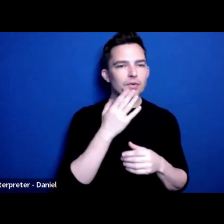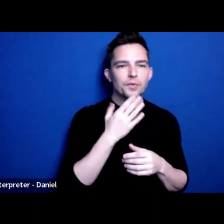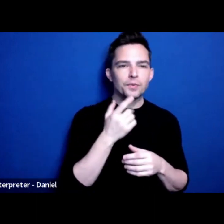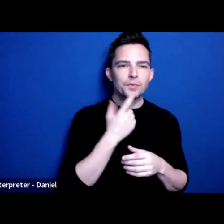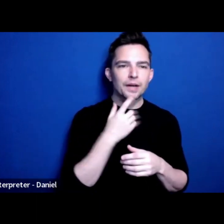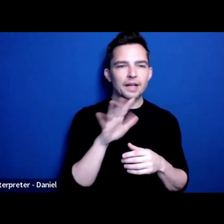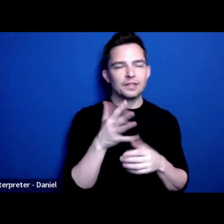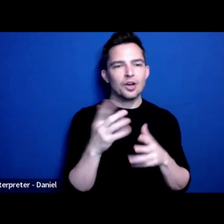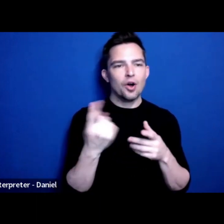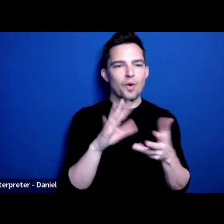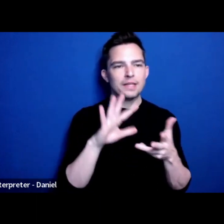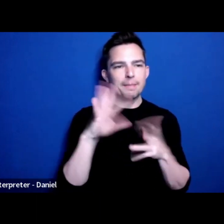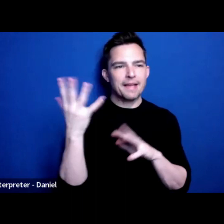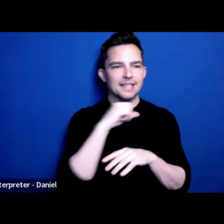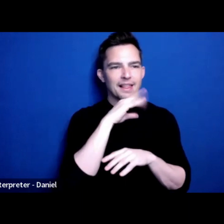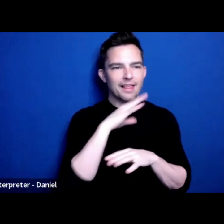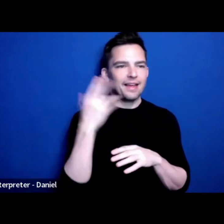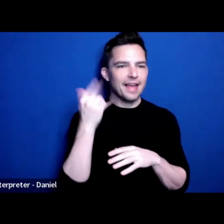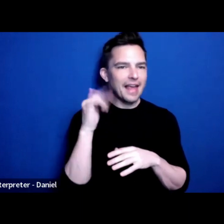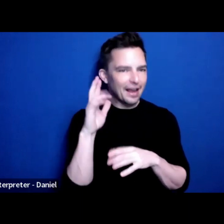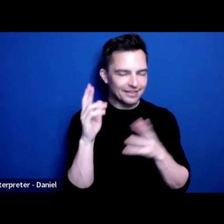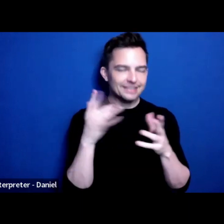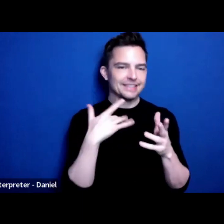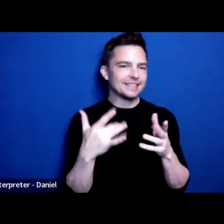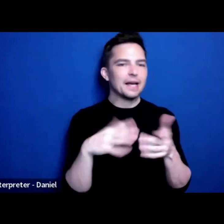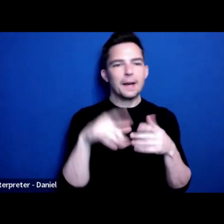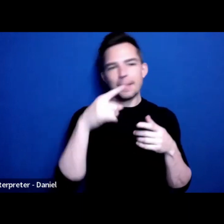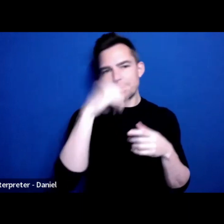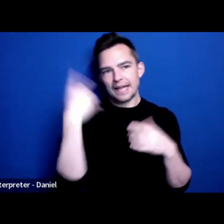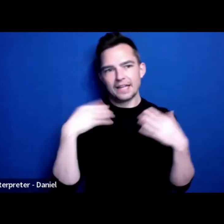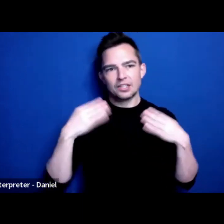always messy hair. I'm wearing a black sweater and a blue shirt.